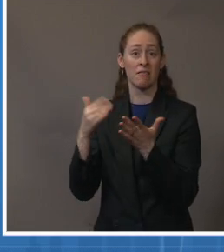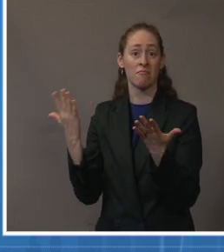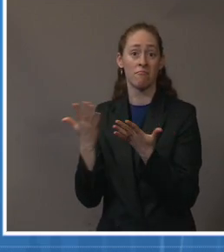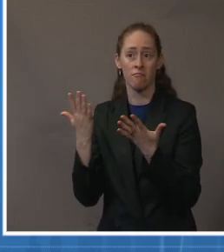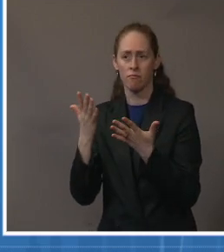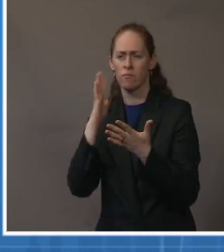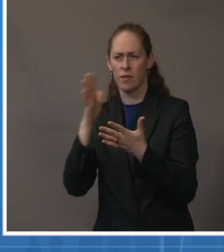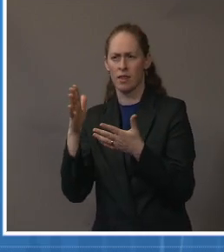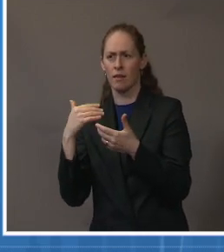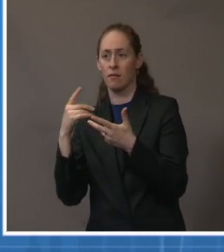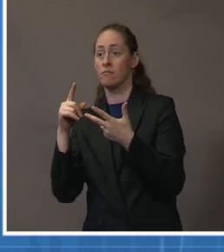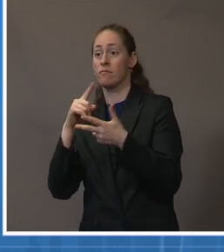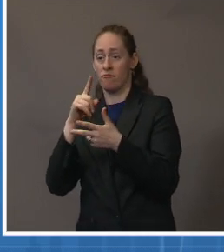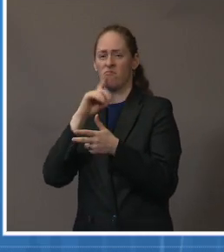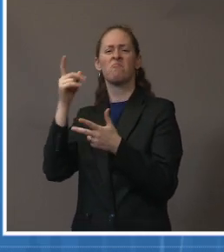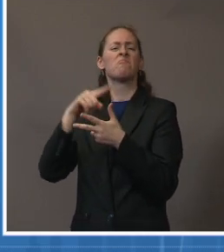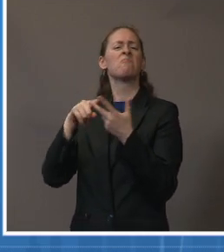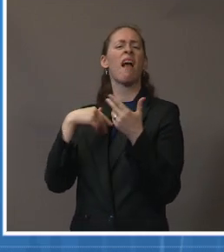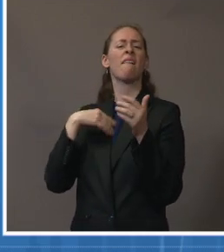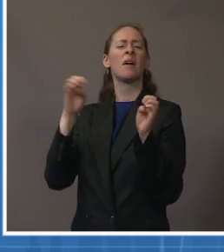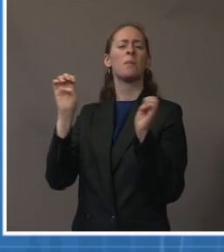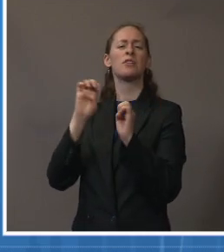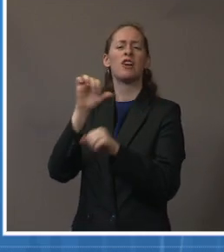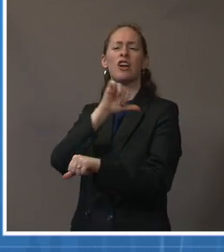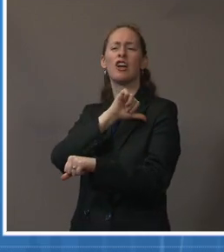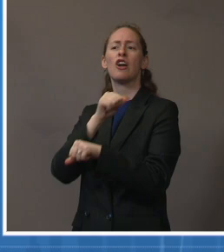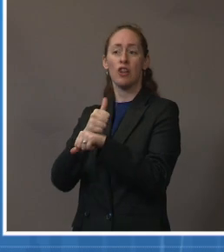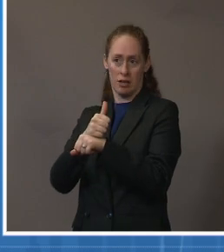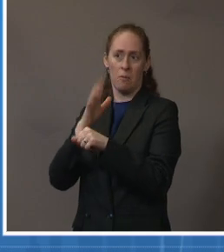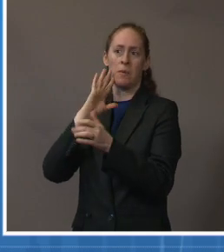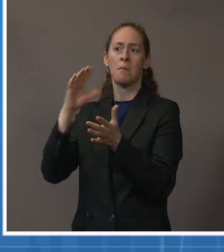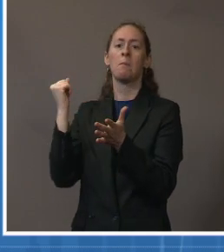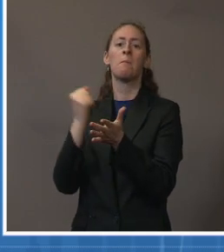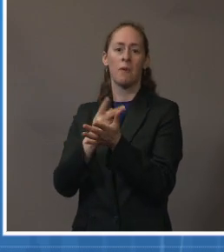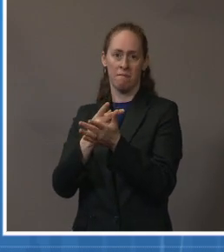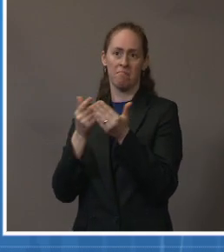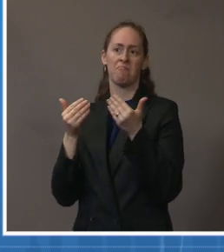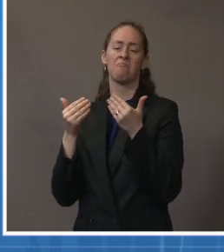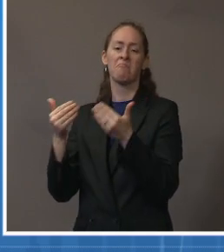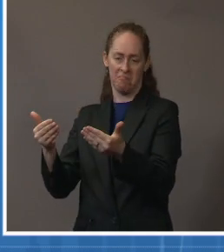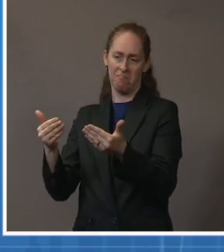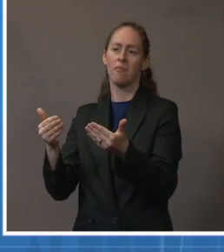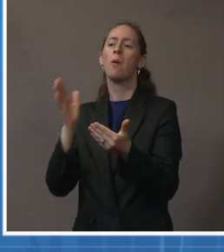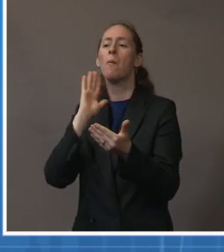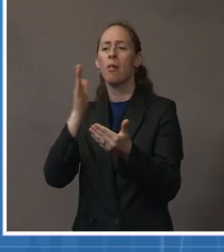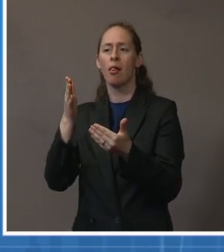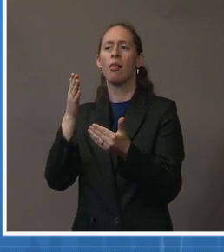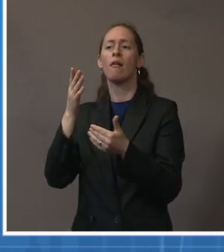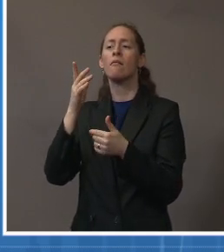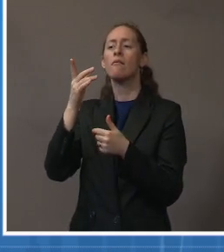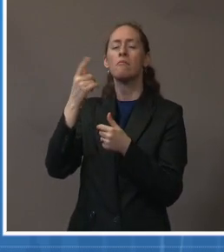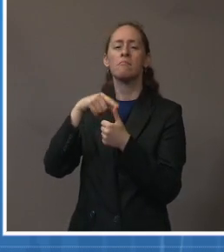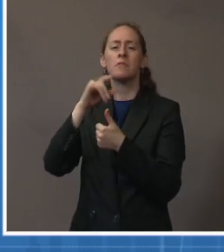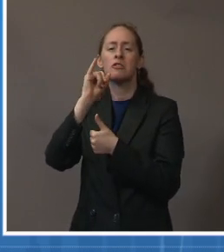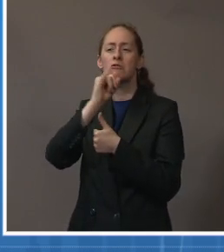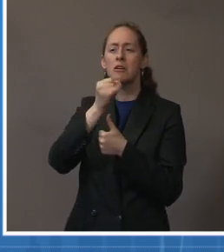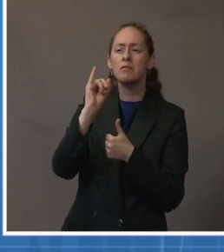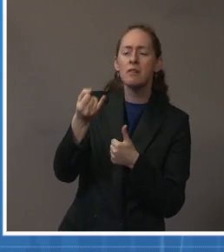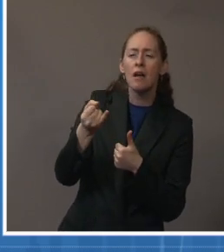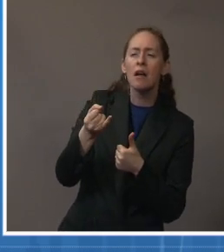EUA-approved authorized vaccines -- some combination of Johnson & Johnson, Pfizer, and Moderna.